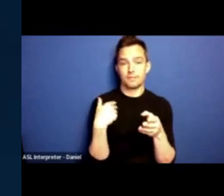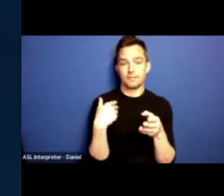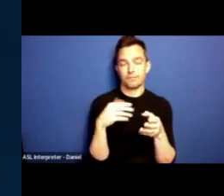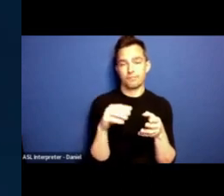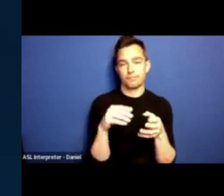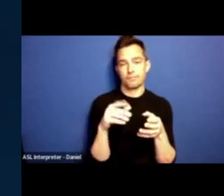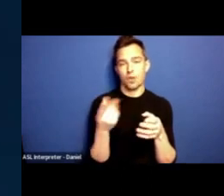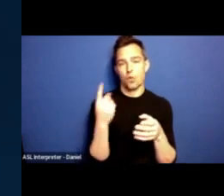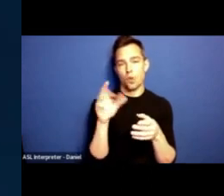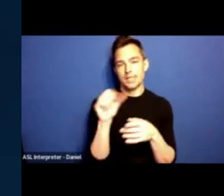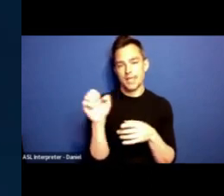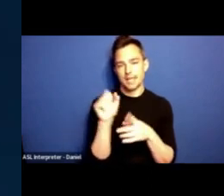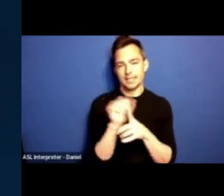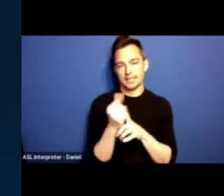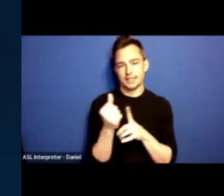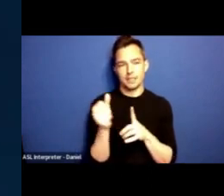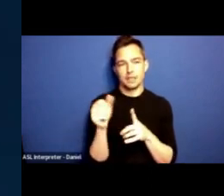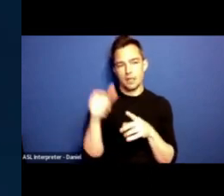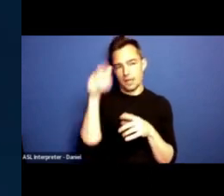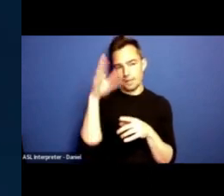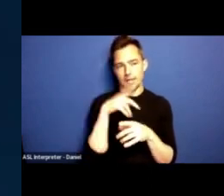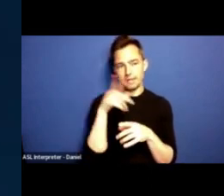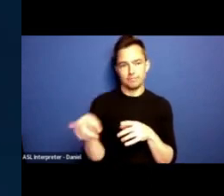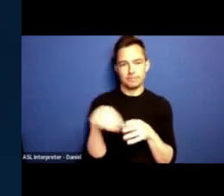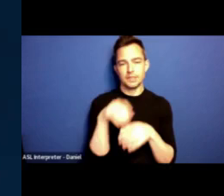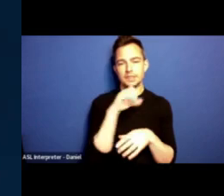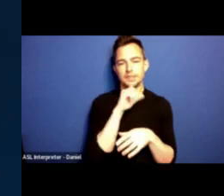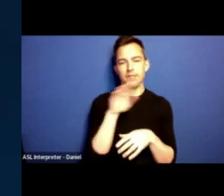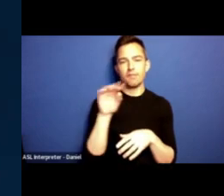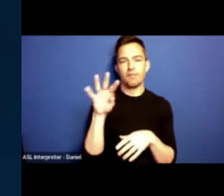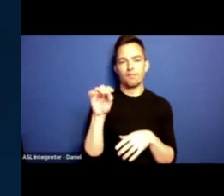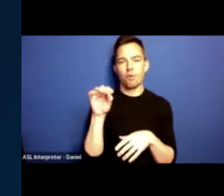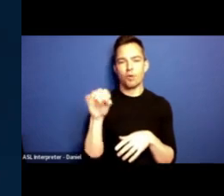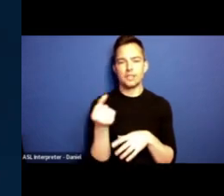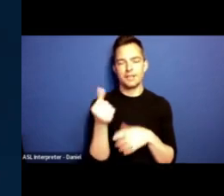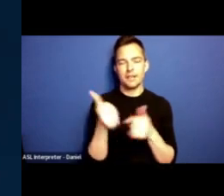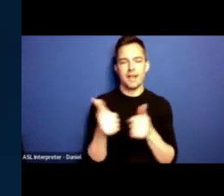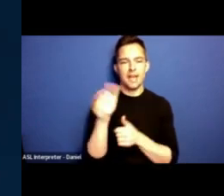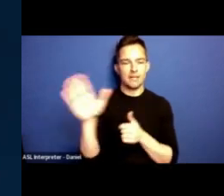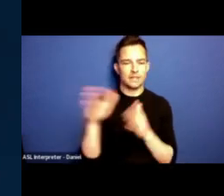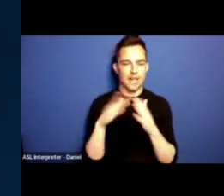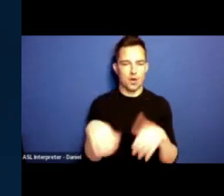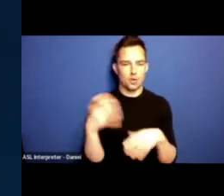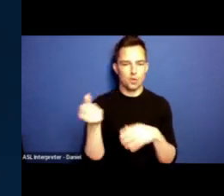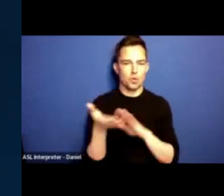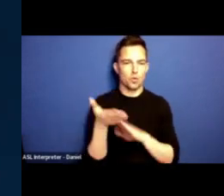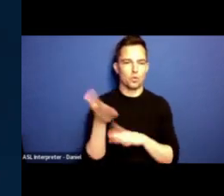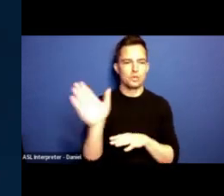where a gentleman in his 40s, and he was the head of his household. He worked at that